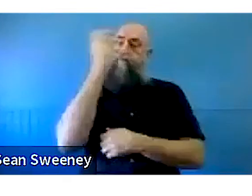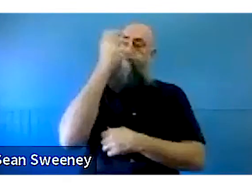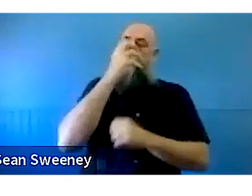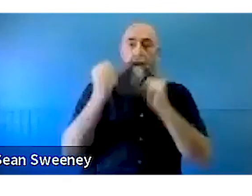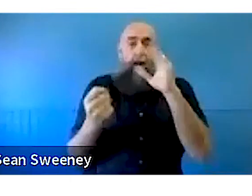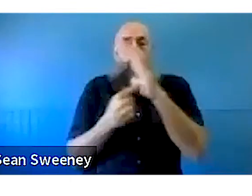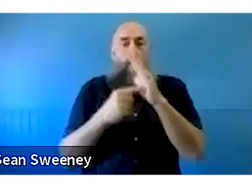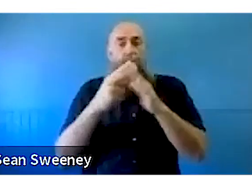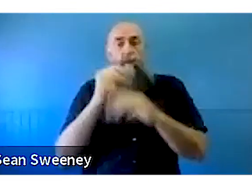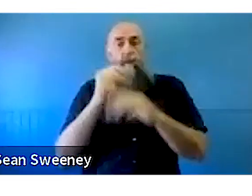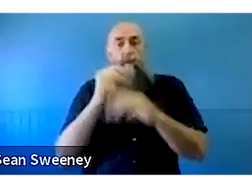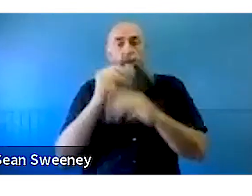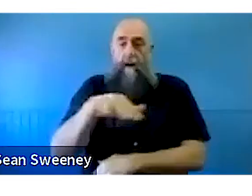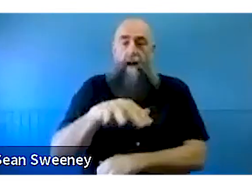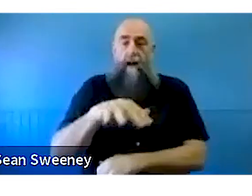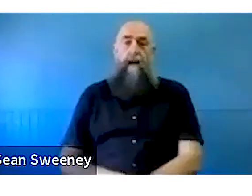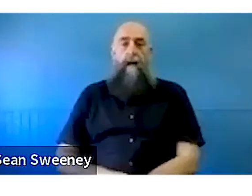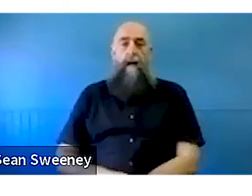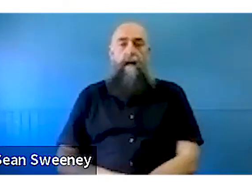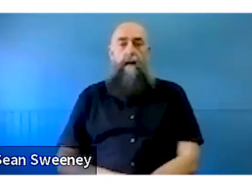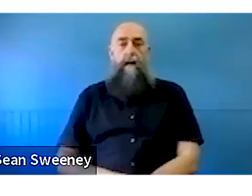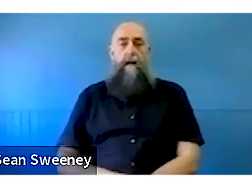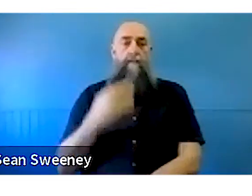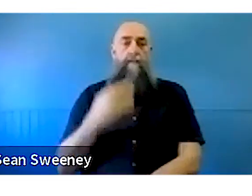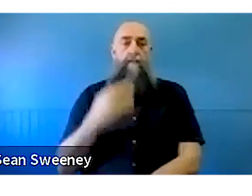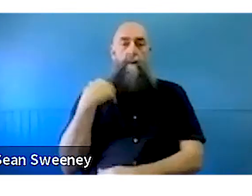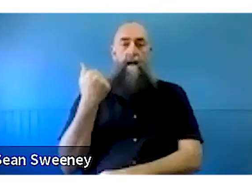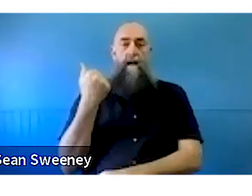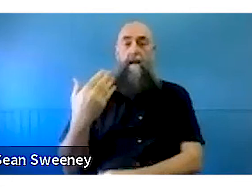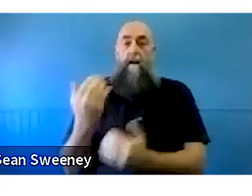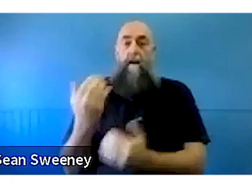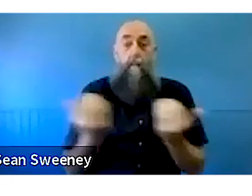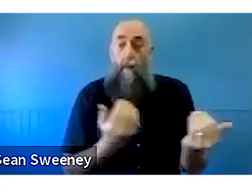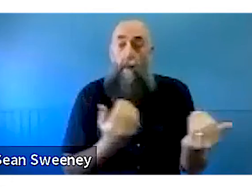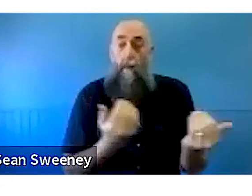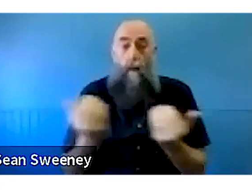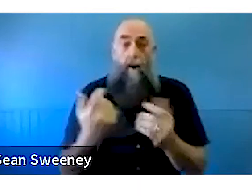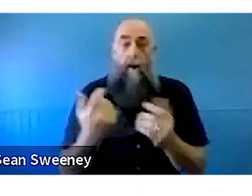We have the Koori knockout, which is the big football thing.